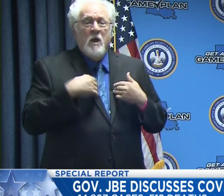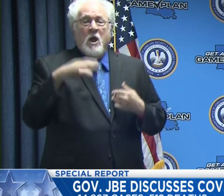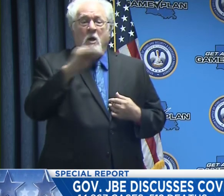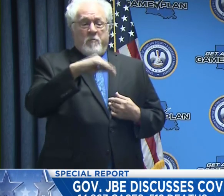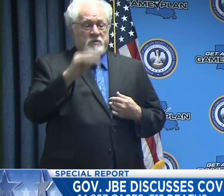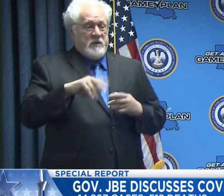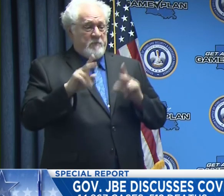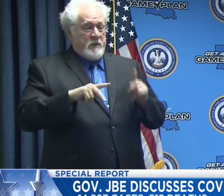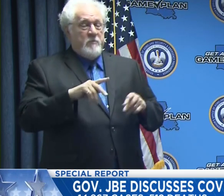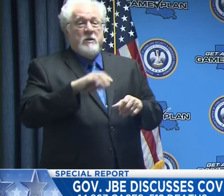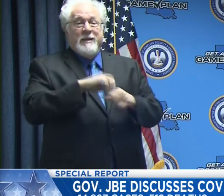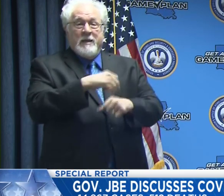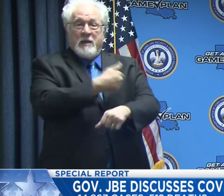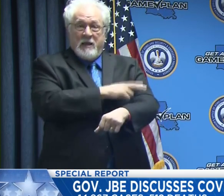UNMATCHED ACROSS THE UNITED